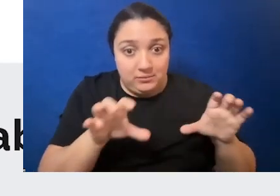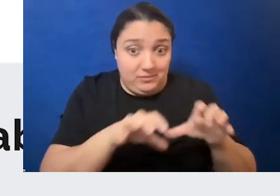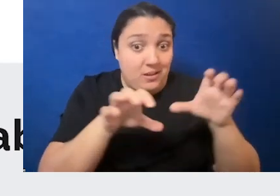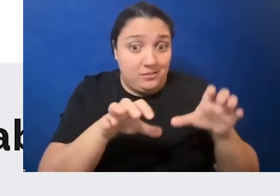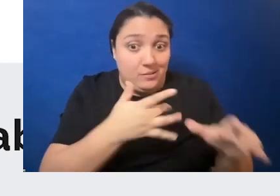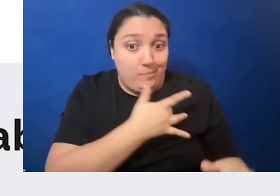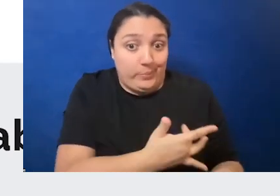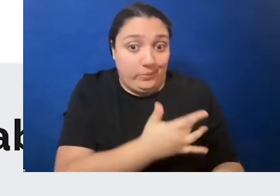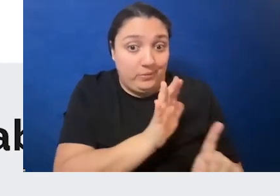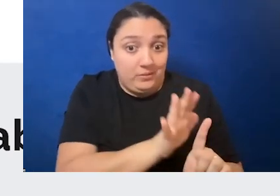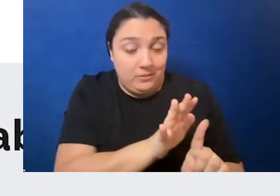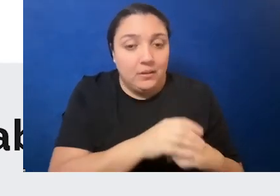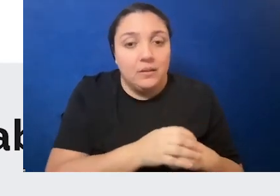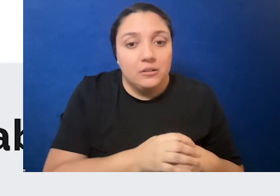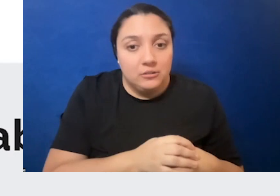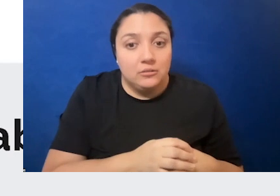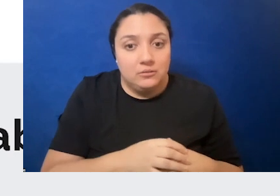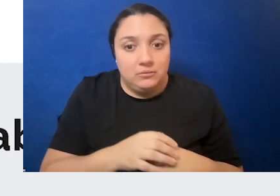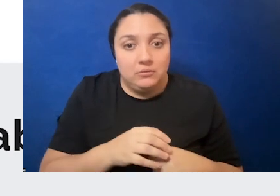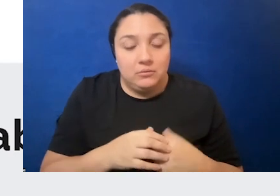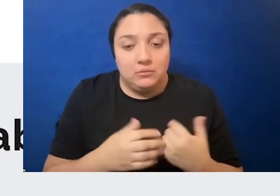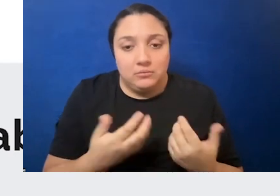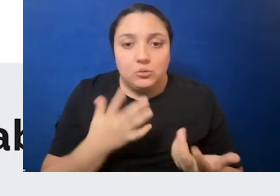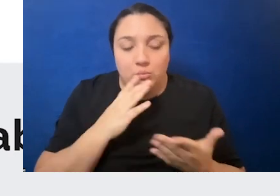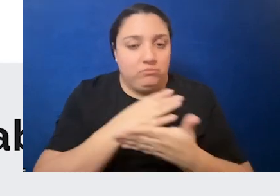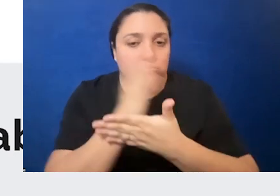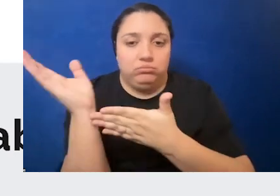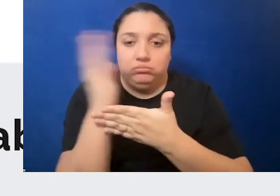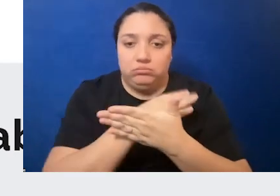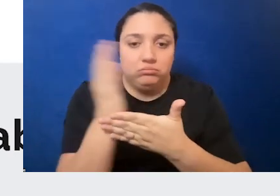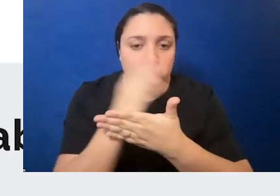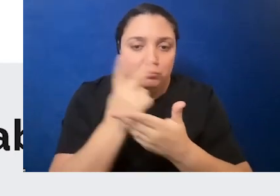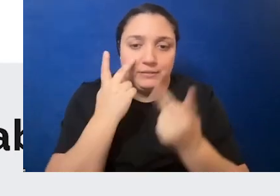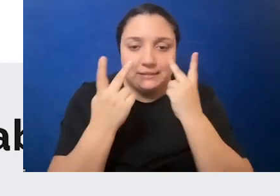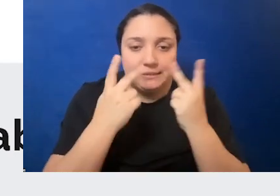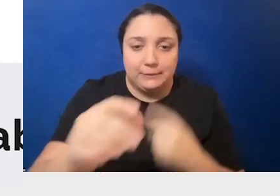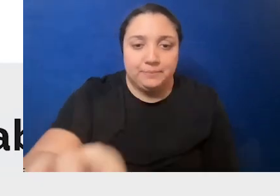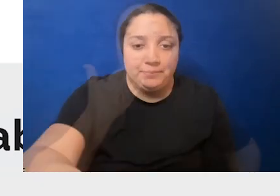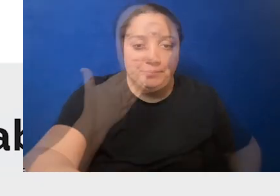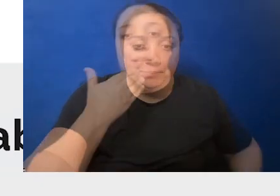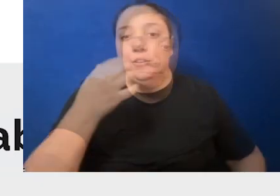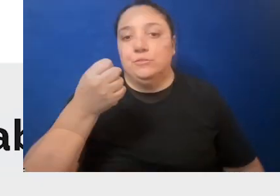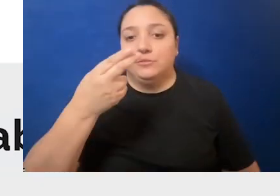THAT STUDENT, WHICH IS WHAT MY OTHER DAUGHTER DOES.